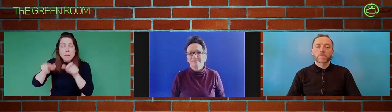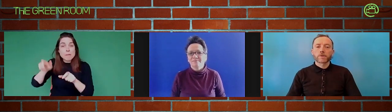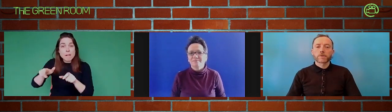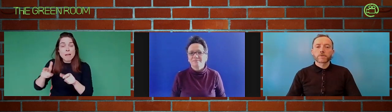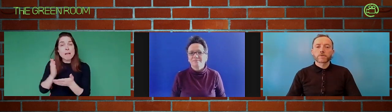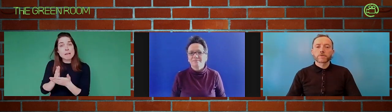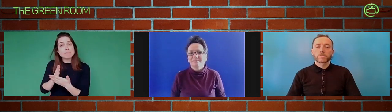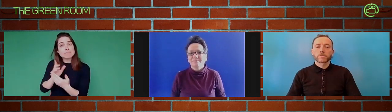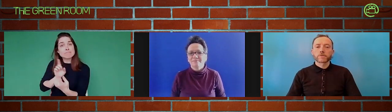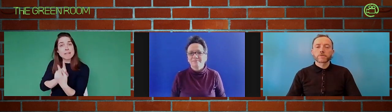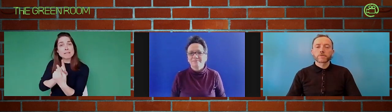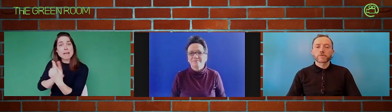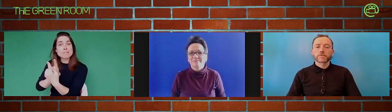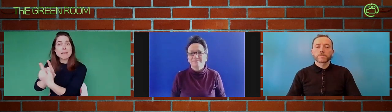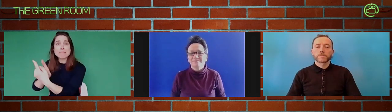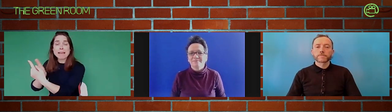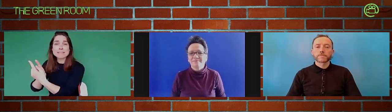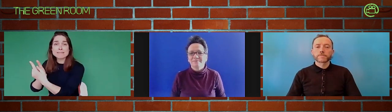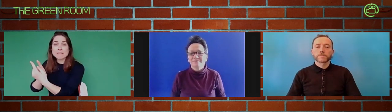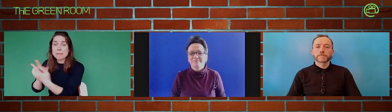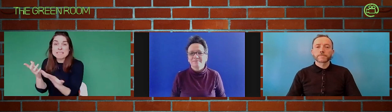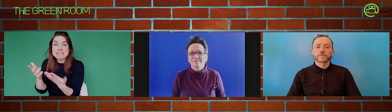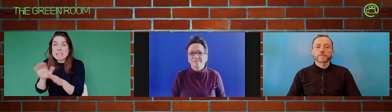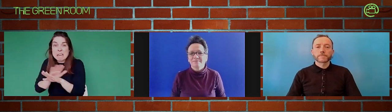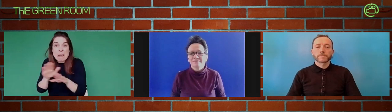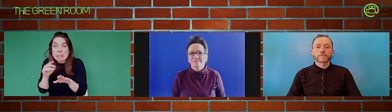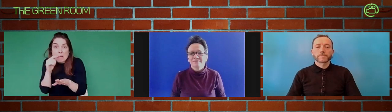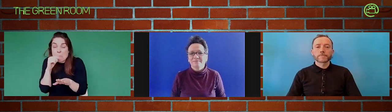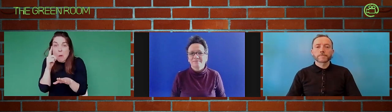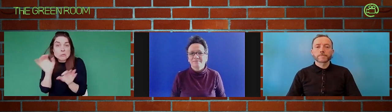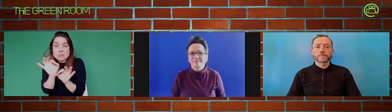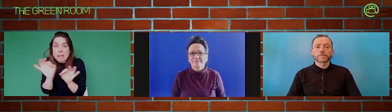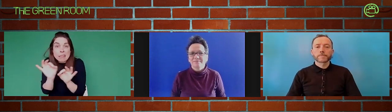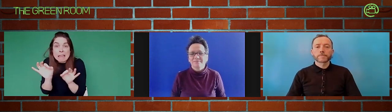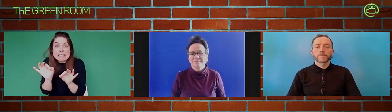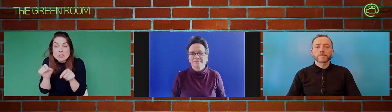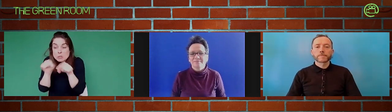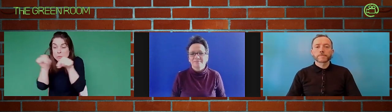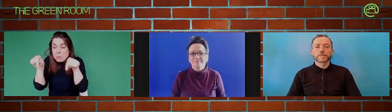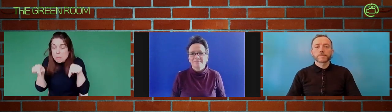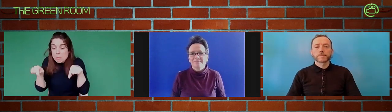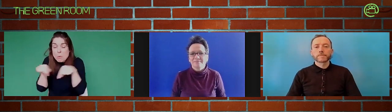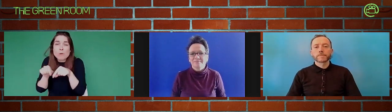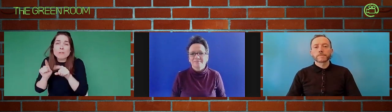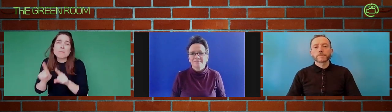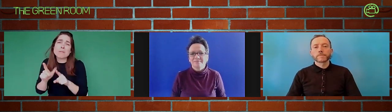you know, it's nothing fancy or anything, but I've just got really, really fond memories of